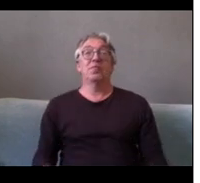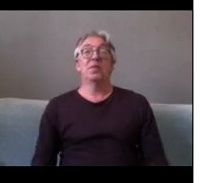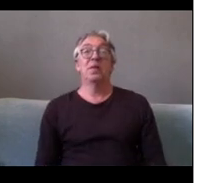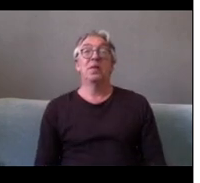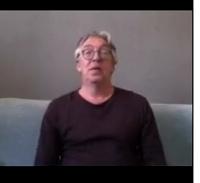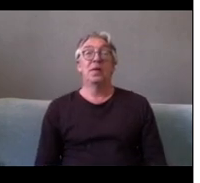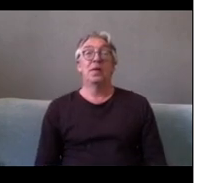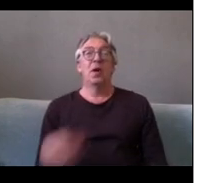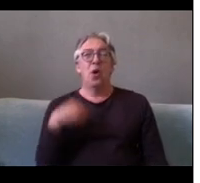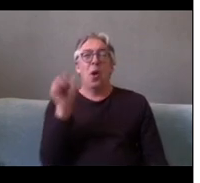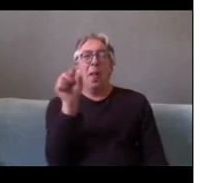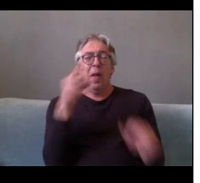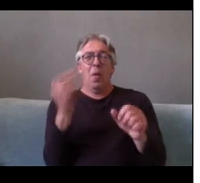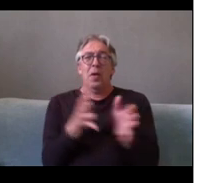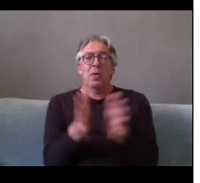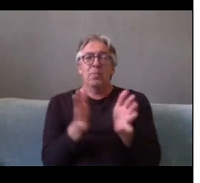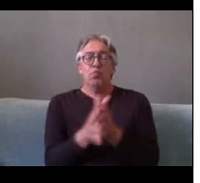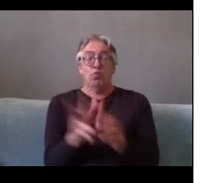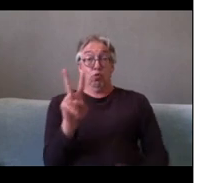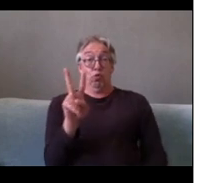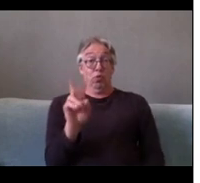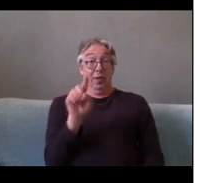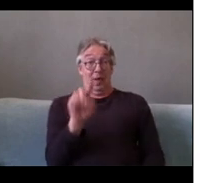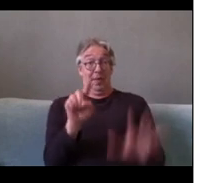The 2019 census was a de facto census.